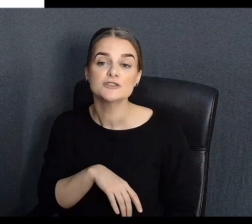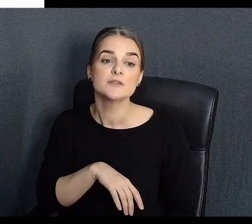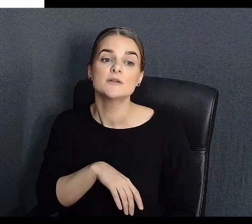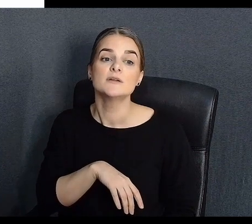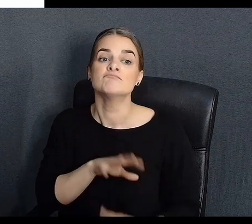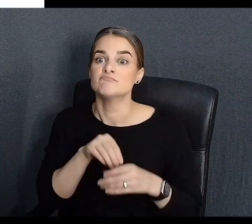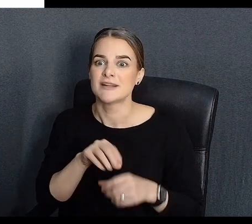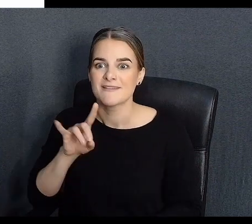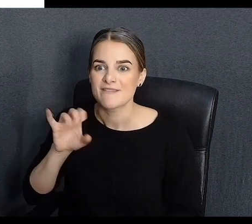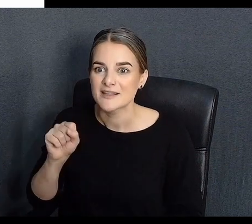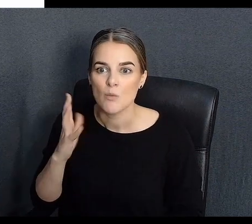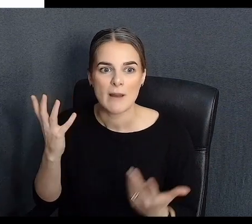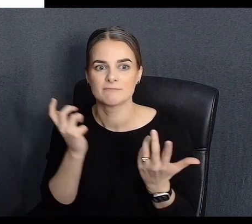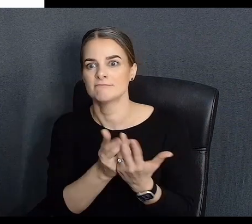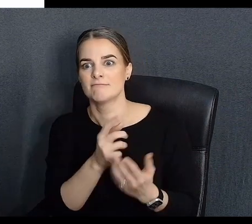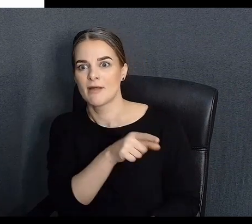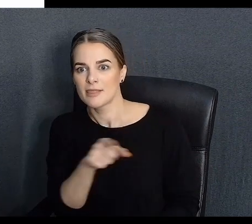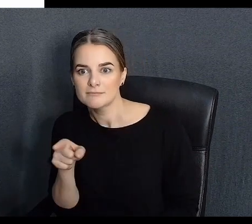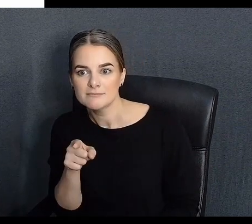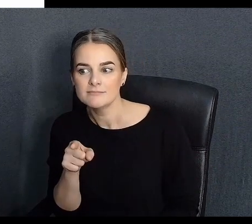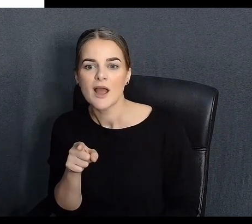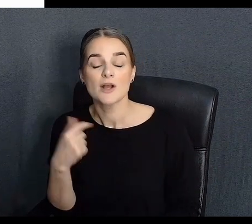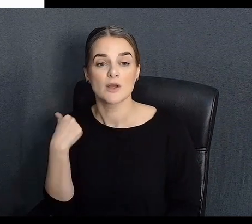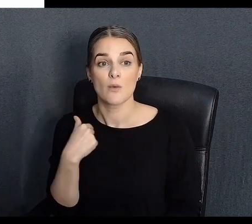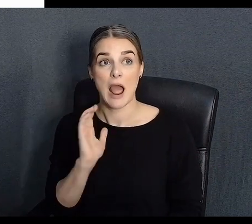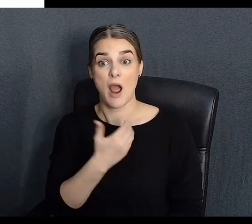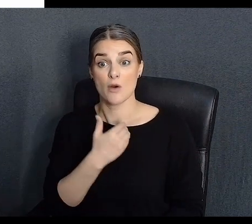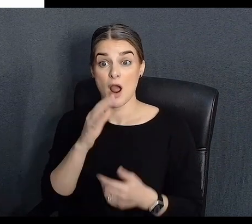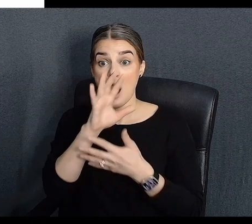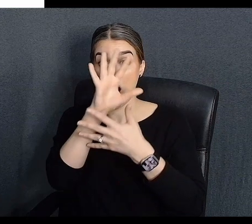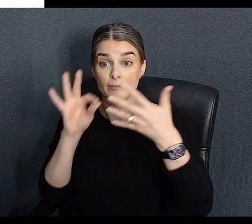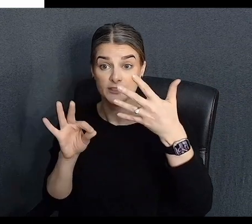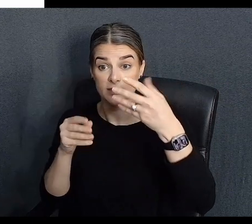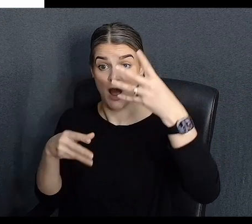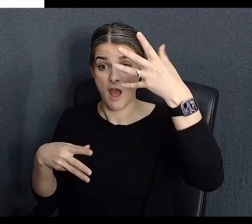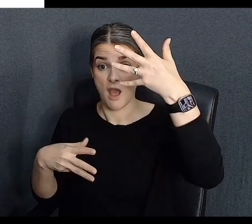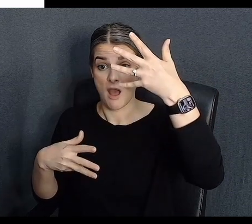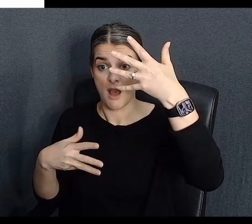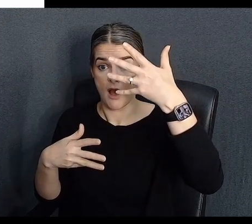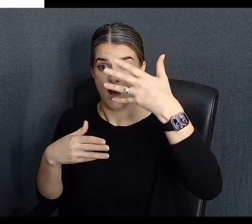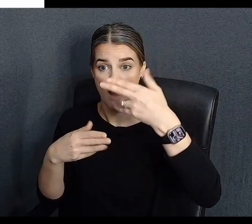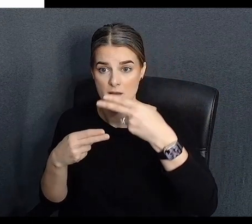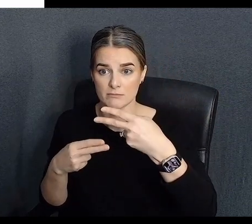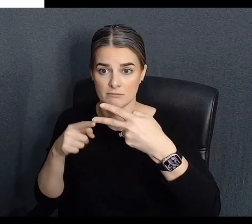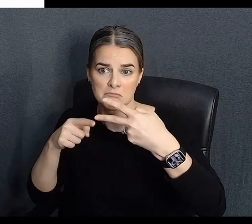That helps us narrow down what our options are. We want to also know what potential funding sources are